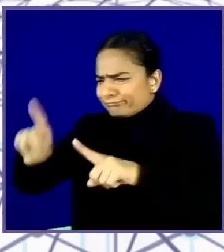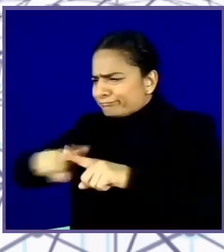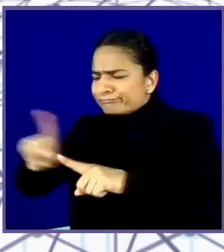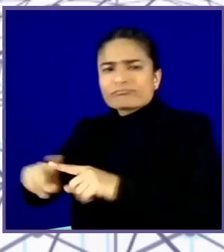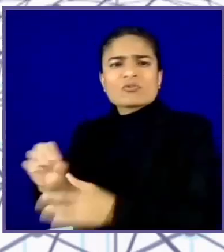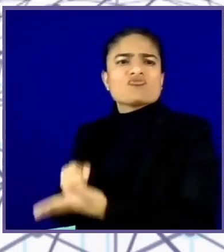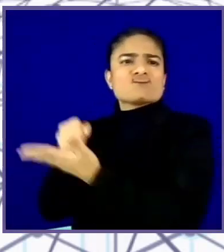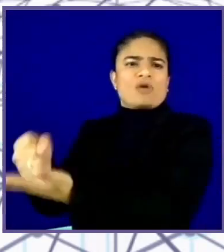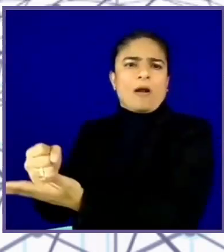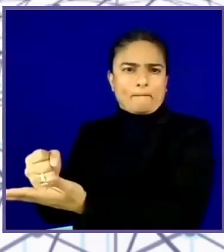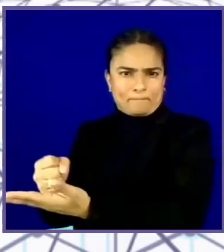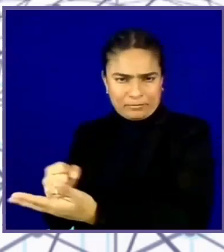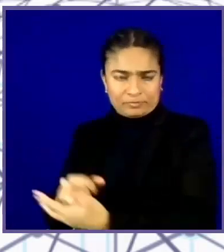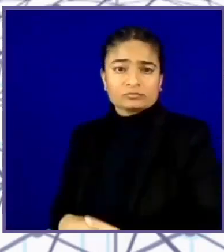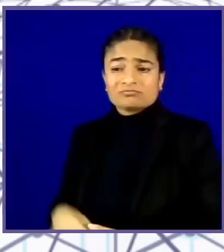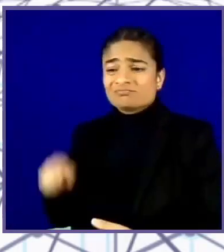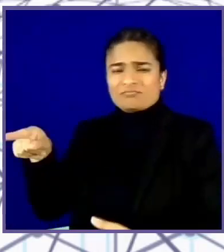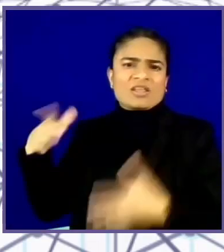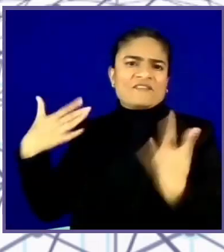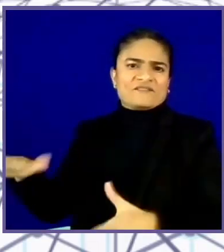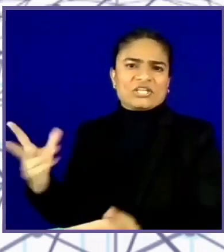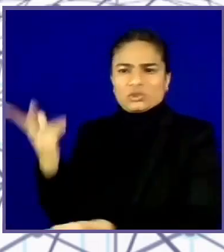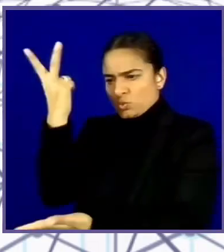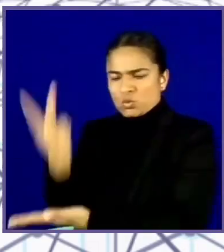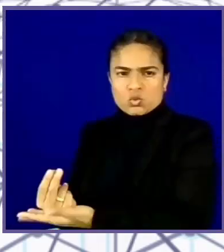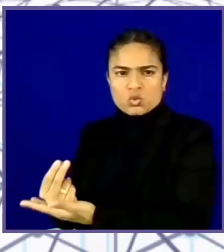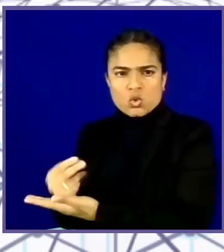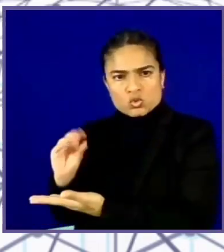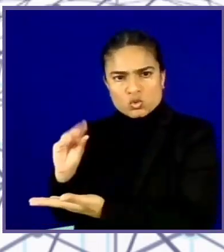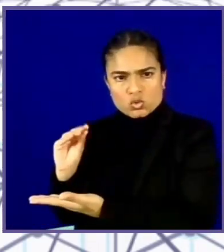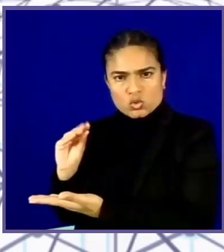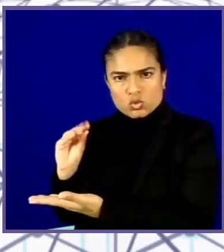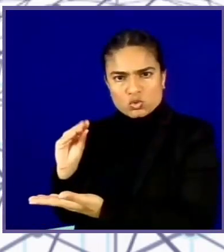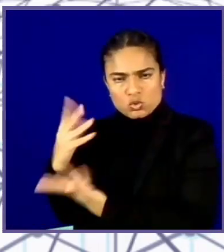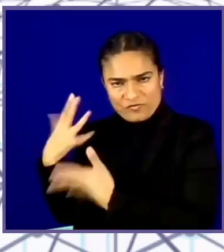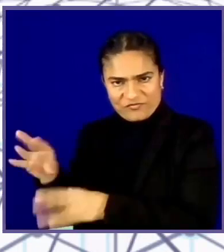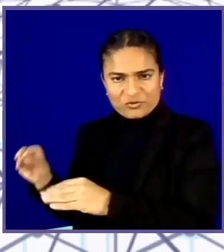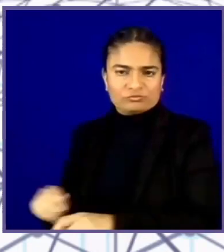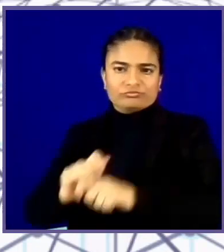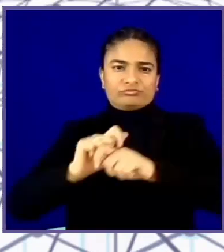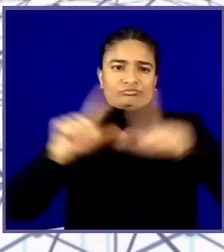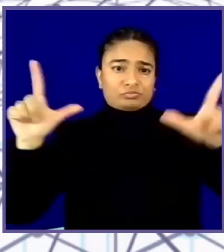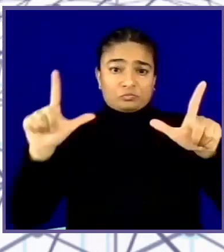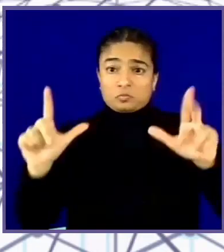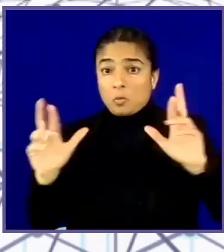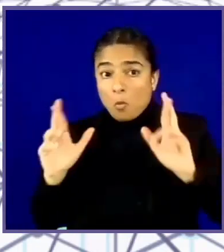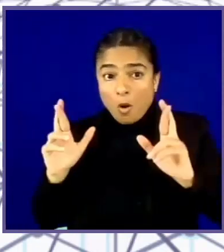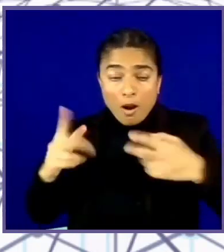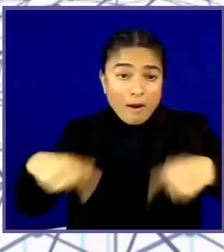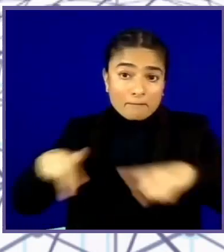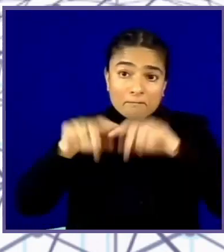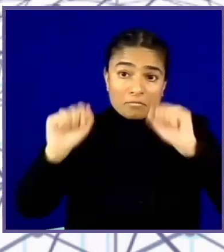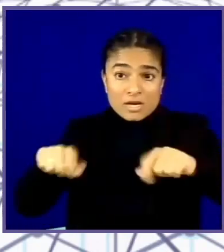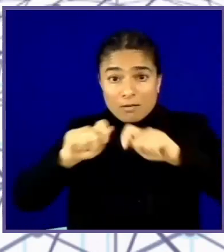because he was concerned over whether he'd be able to make it. It's actually quite late in Nepal, so thank you so much to all of our speakers.